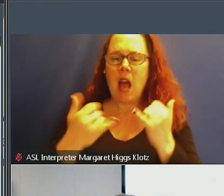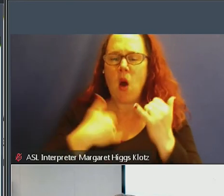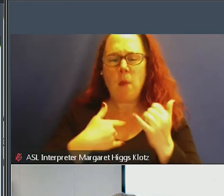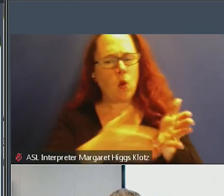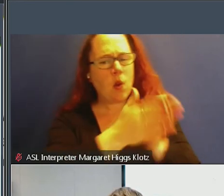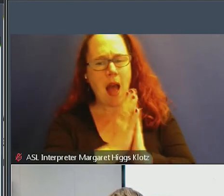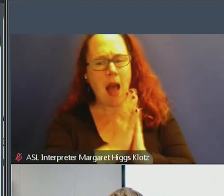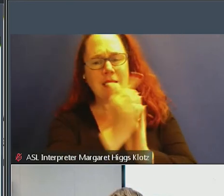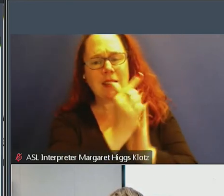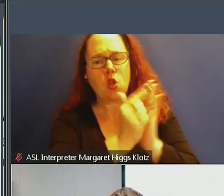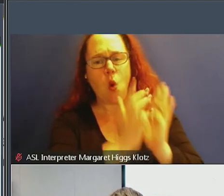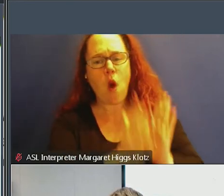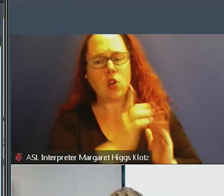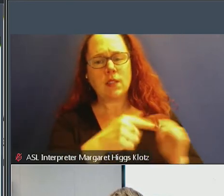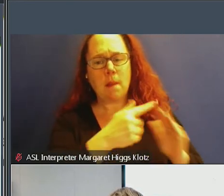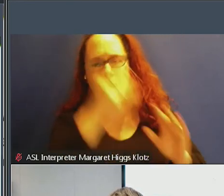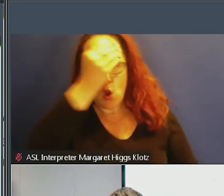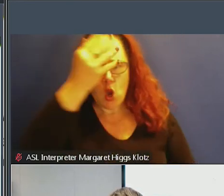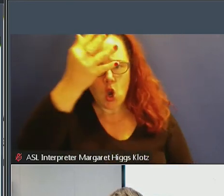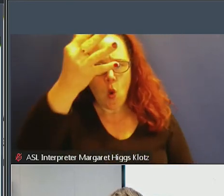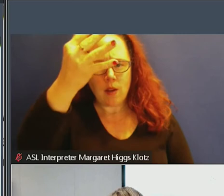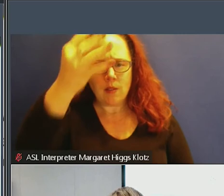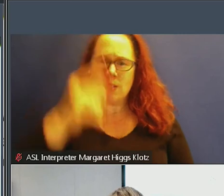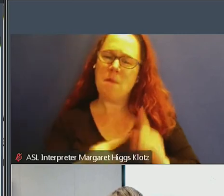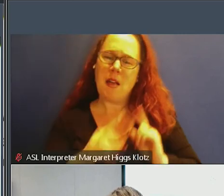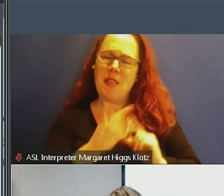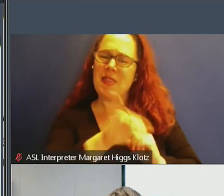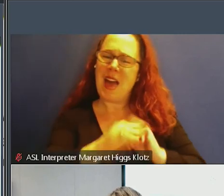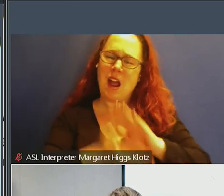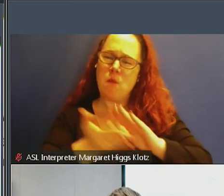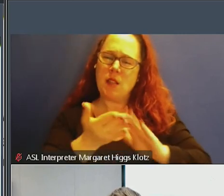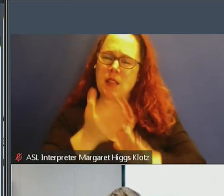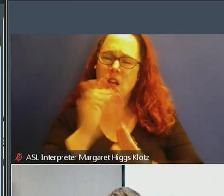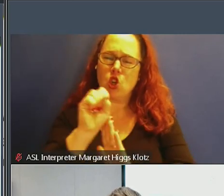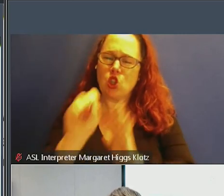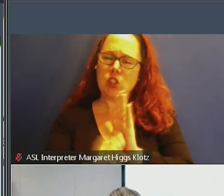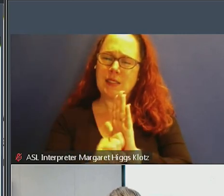but it's a different kind of case that operates under state law. So the, the notice requirements are different,